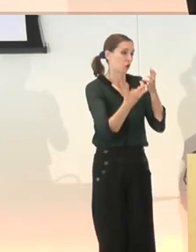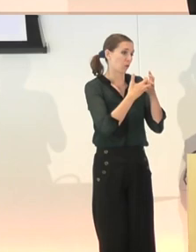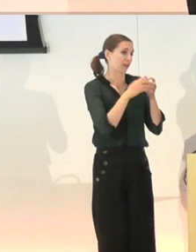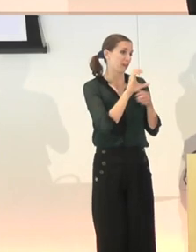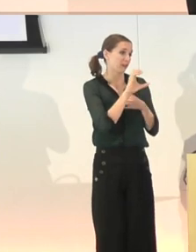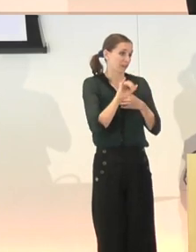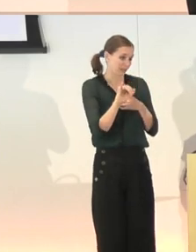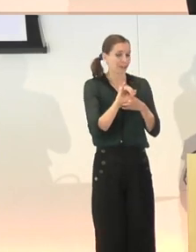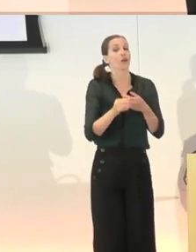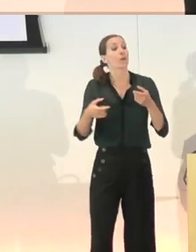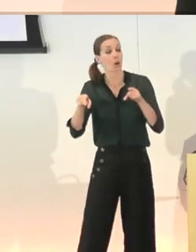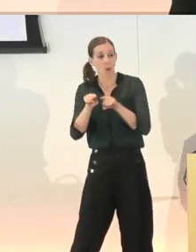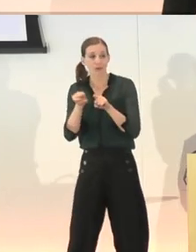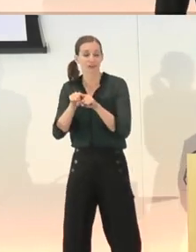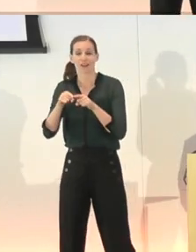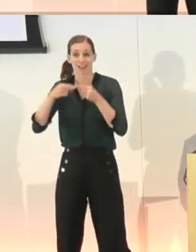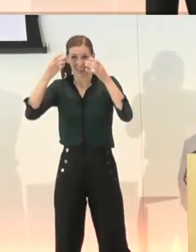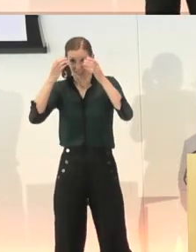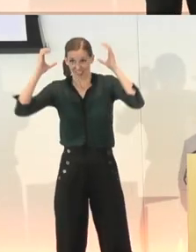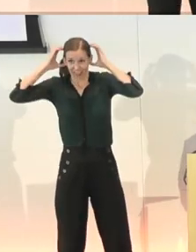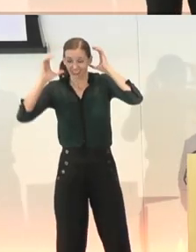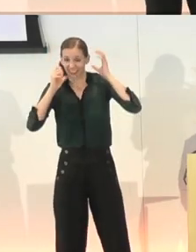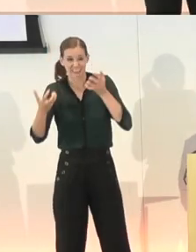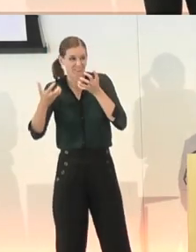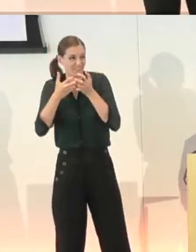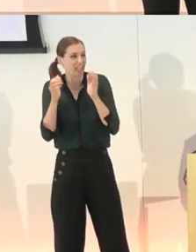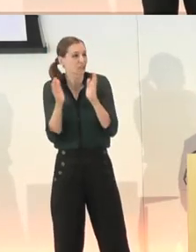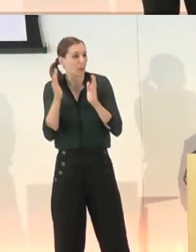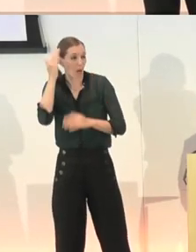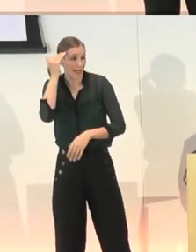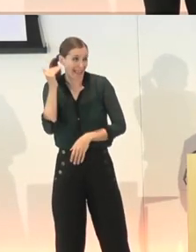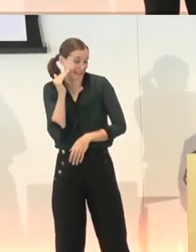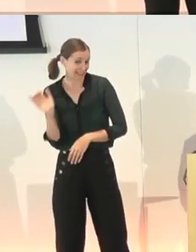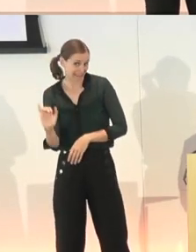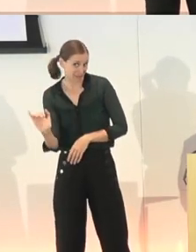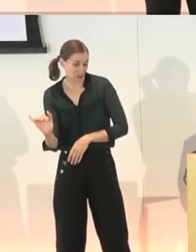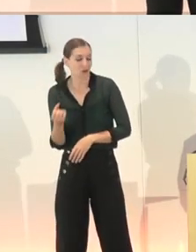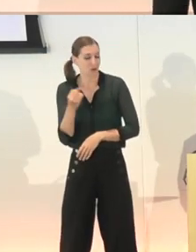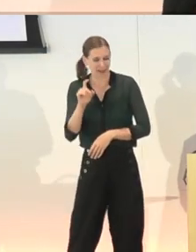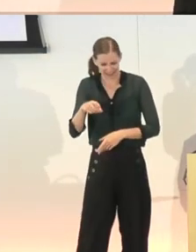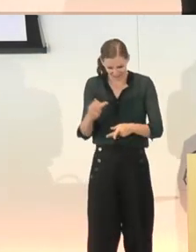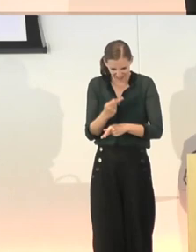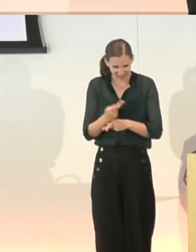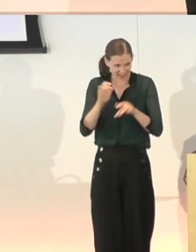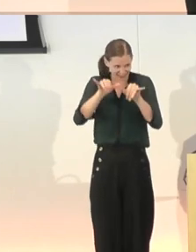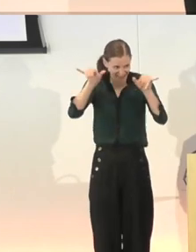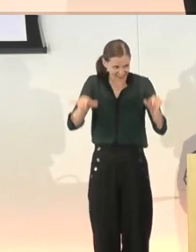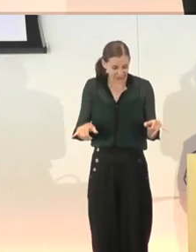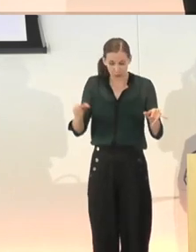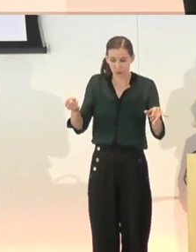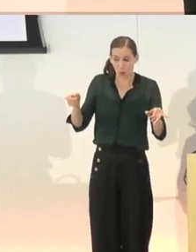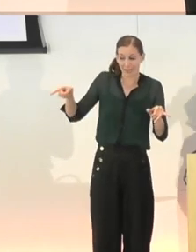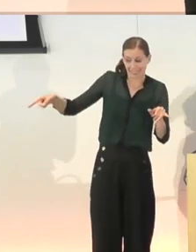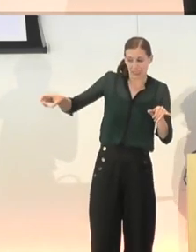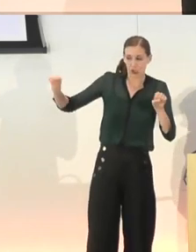a small head and neck. So we had to hack a system so he could engage, otherwise back to your point,